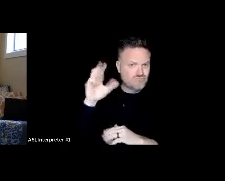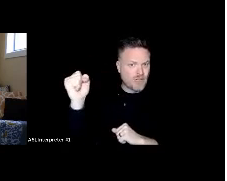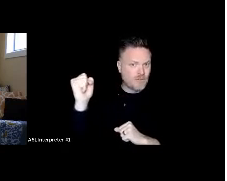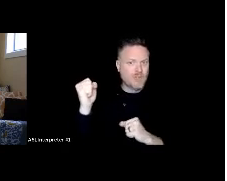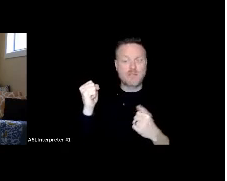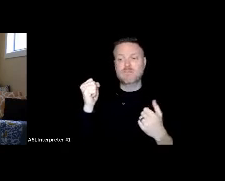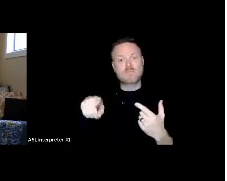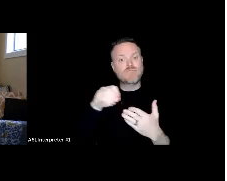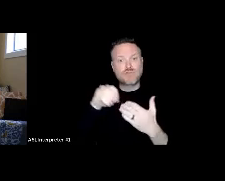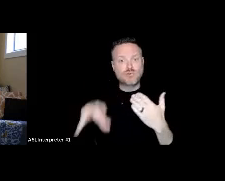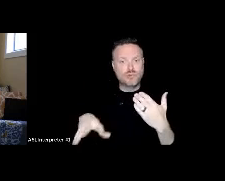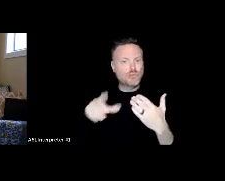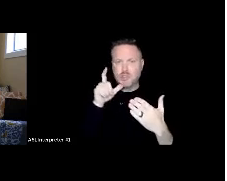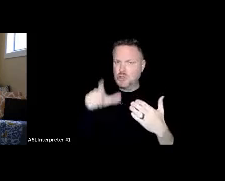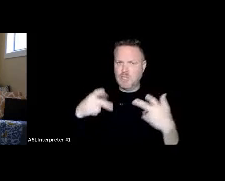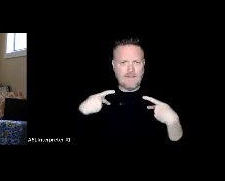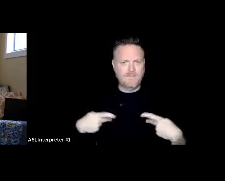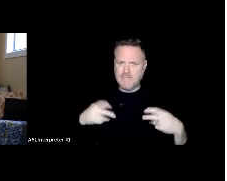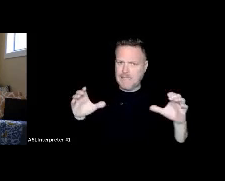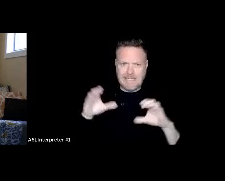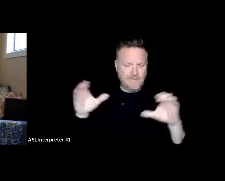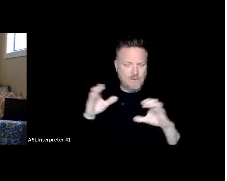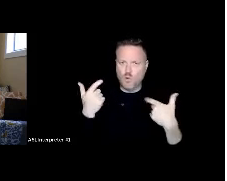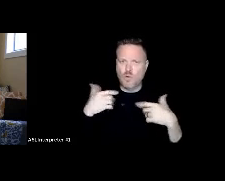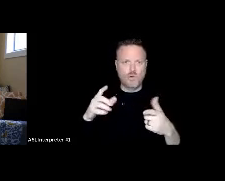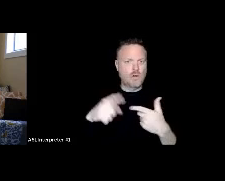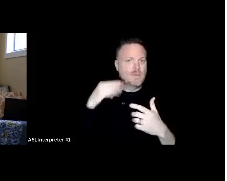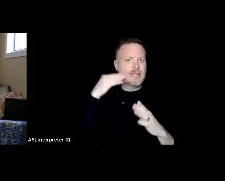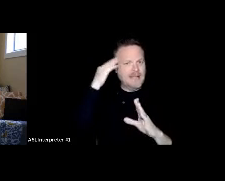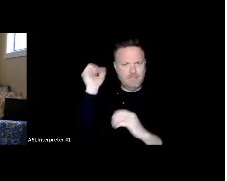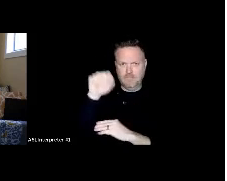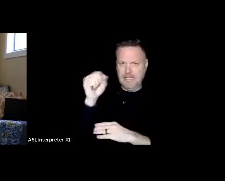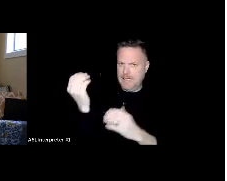out of physical activity so they can't hit their head again, we do need to gradually return them to